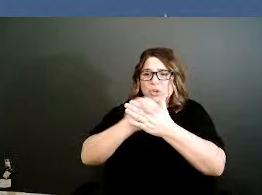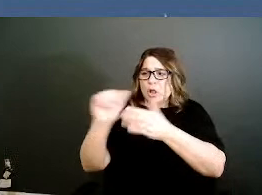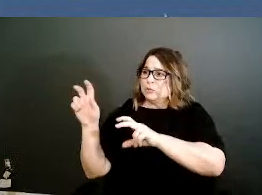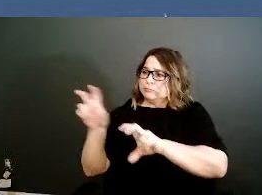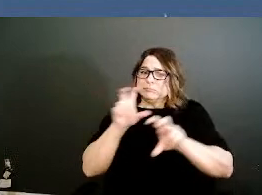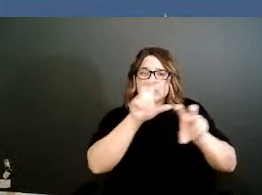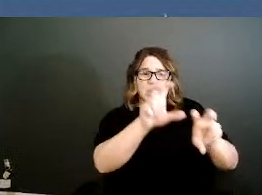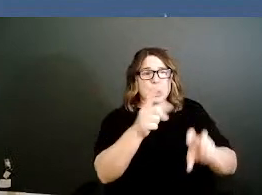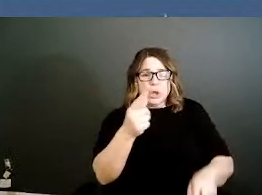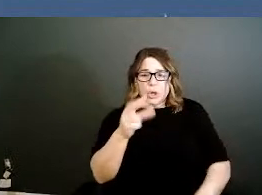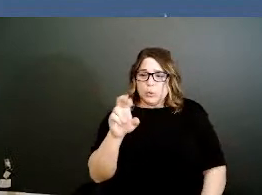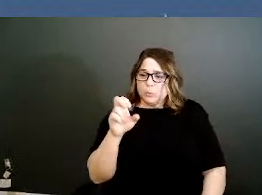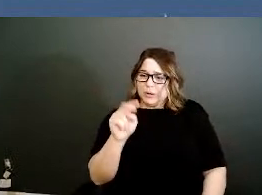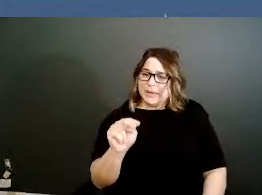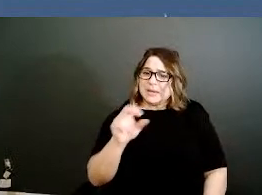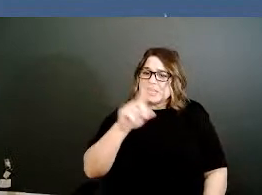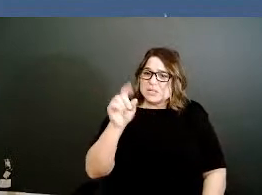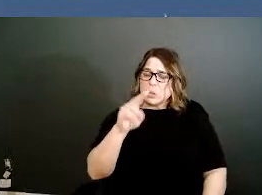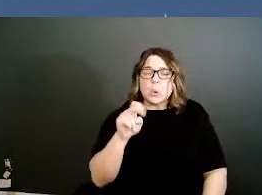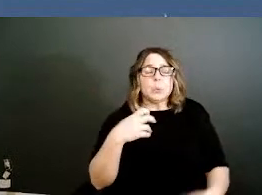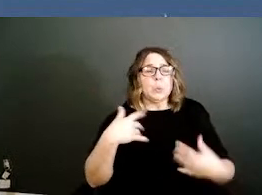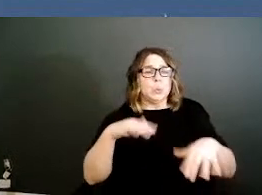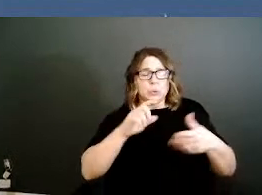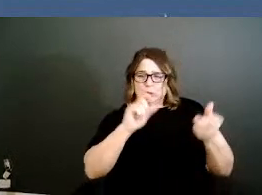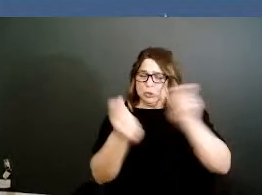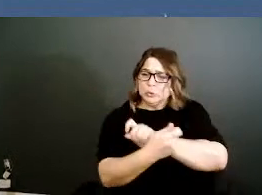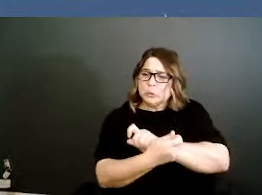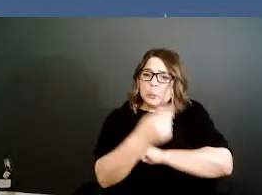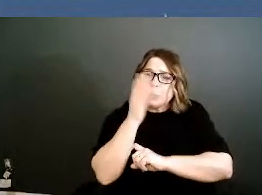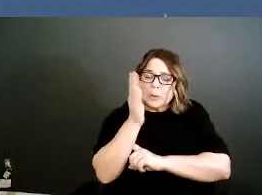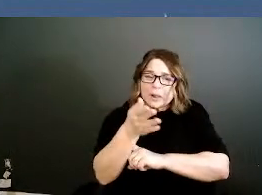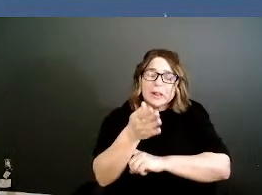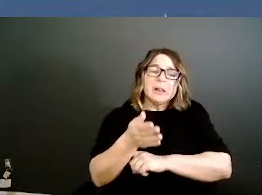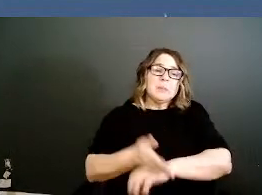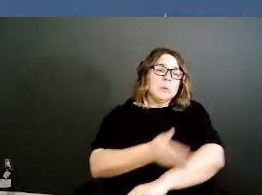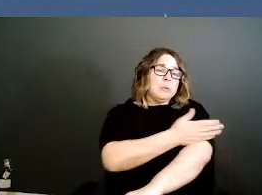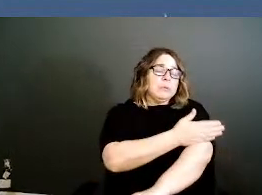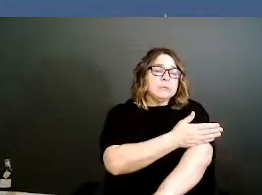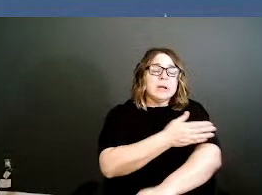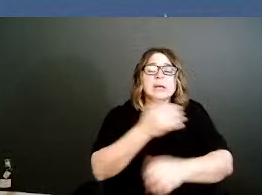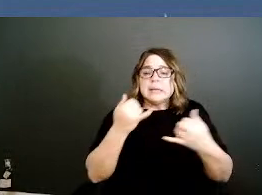WHERE DO WE WANT TO BE IN ANOTHER 25 YEARS. IT'S NOT LOST TO ME THERE'S BEEN SO MANY CALLERS FROM